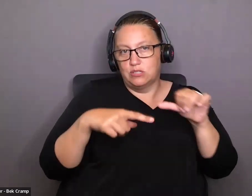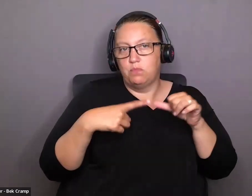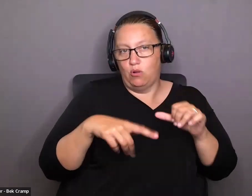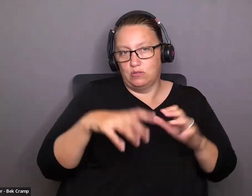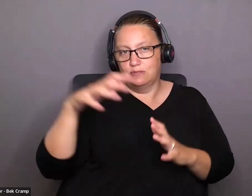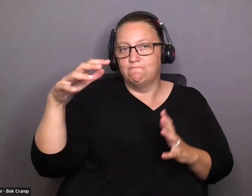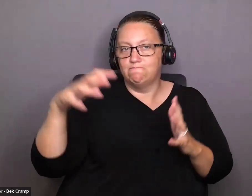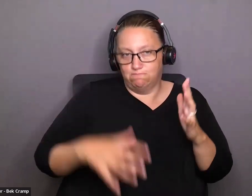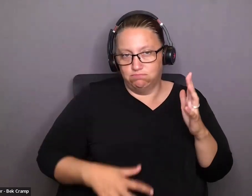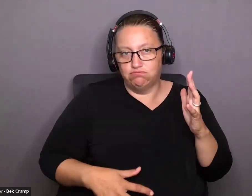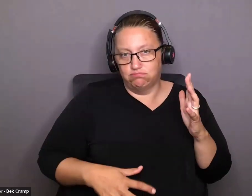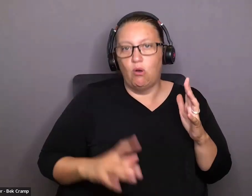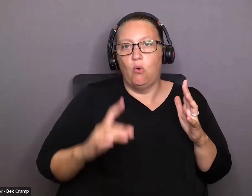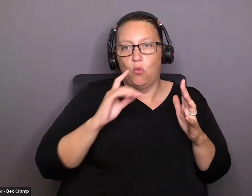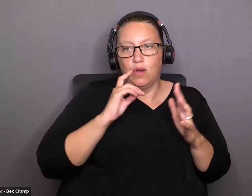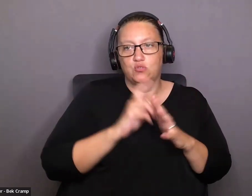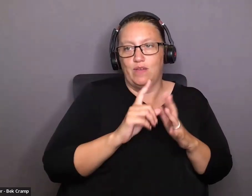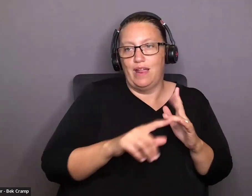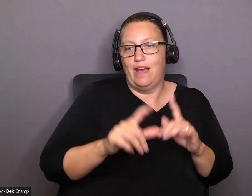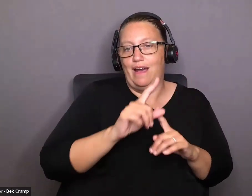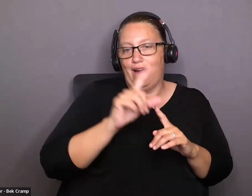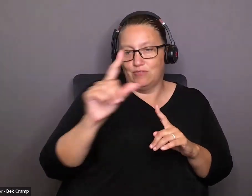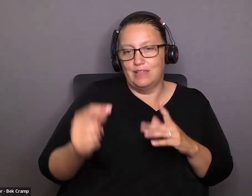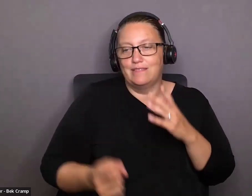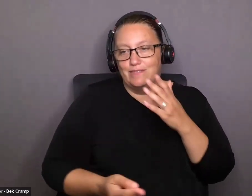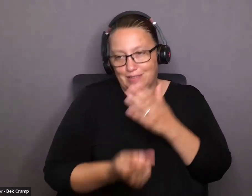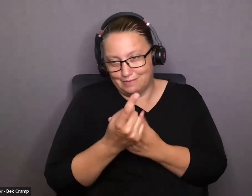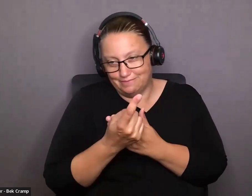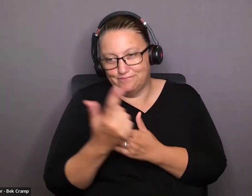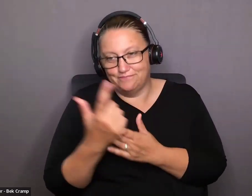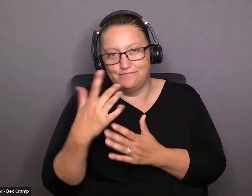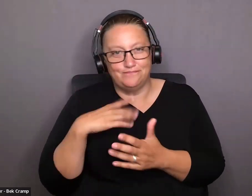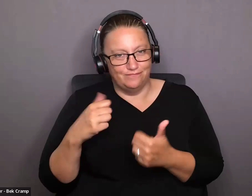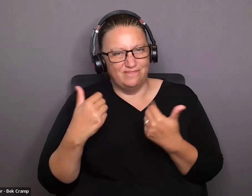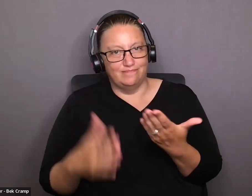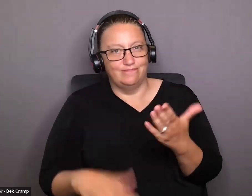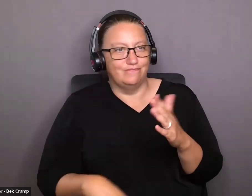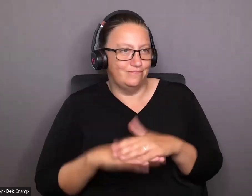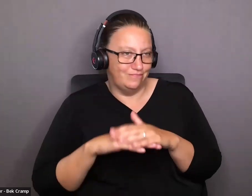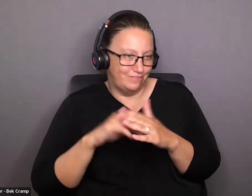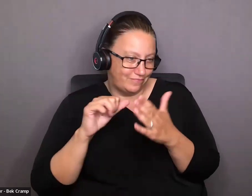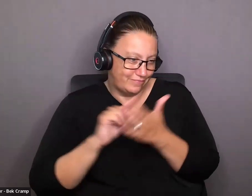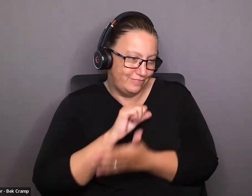and we'll be doing so after the event. We want to make sure you give you a full and proper response.